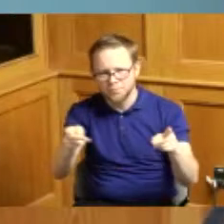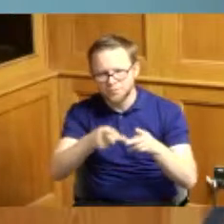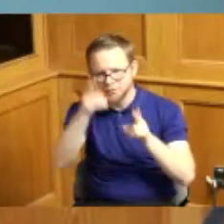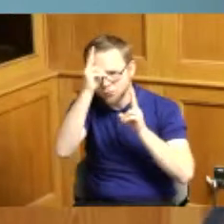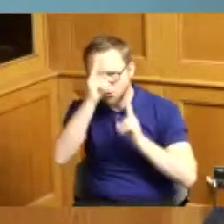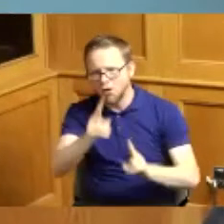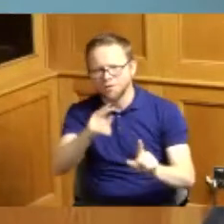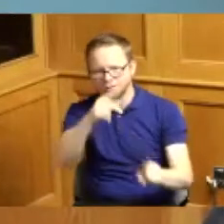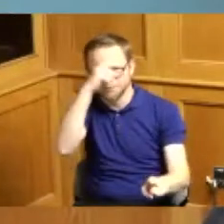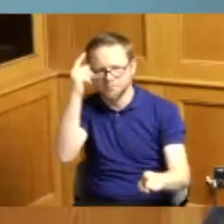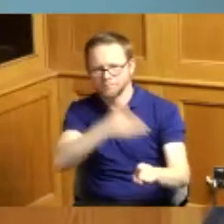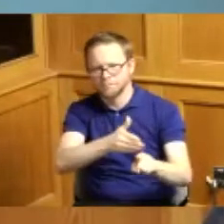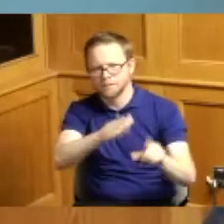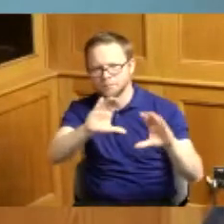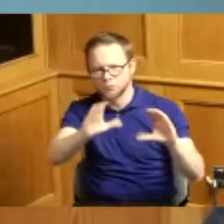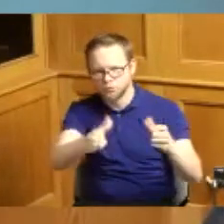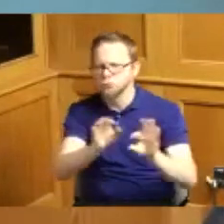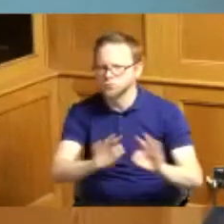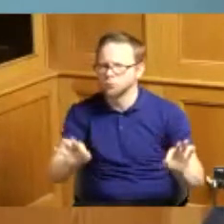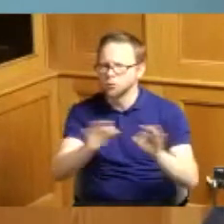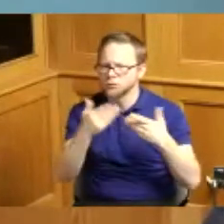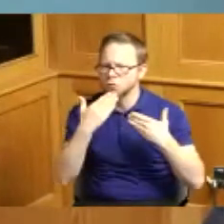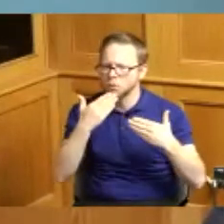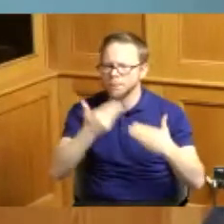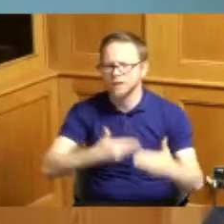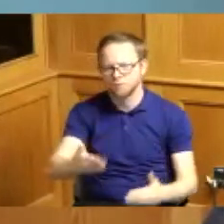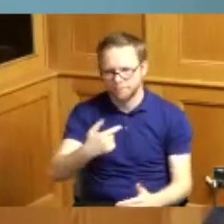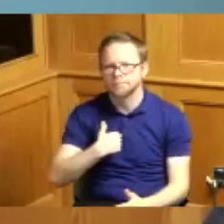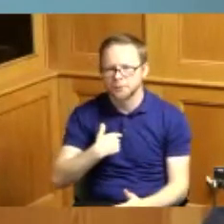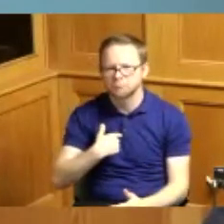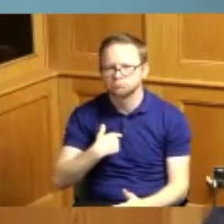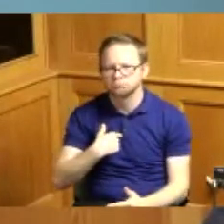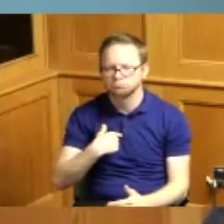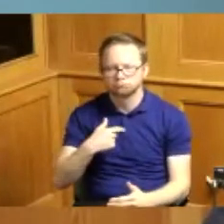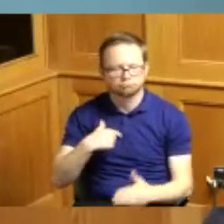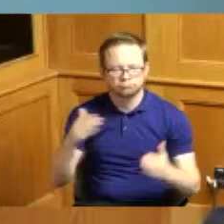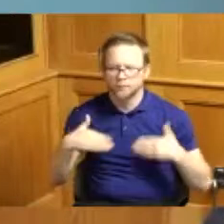important part of it so thanks for inviting me to that event and I was glad to be a part of it